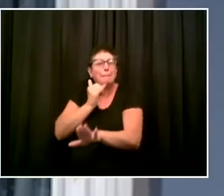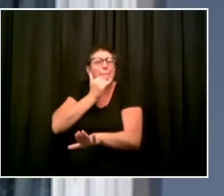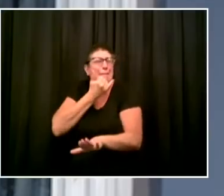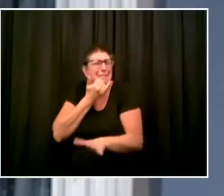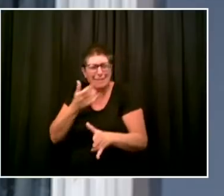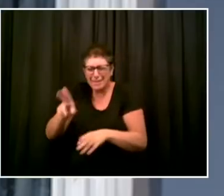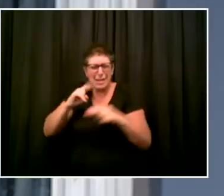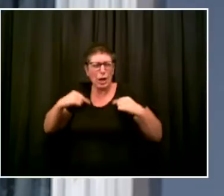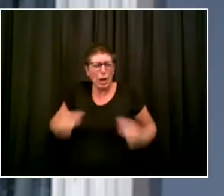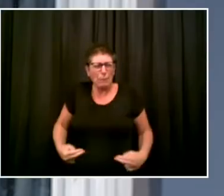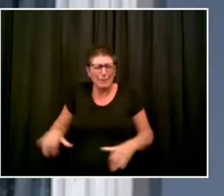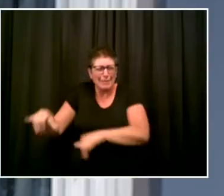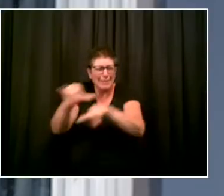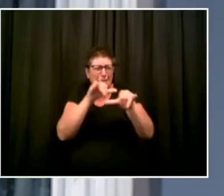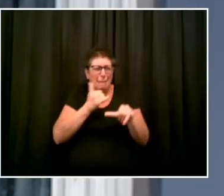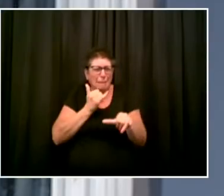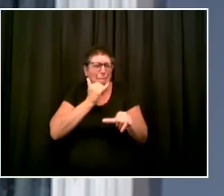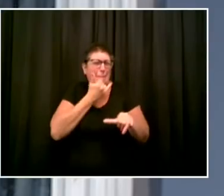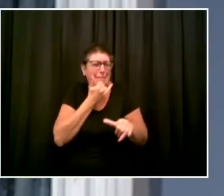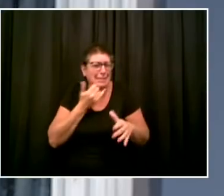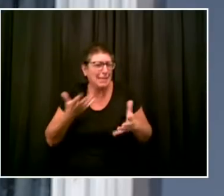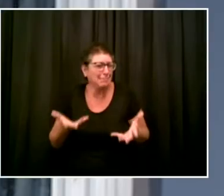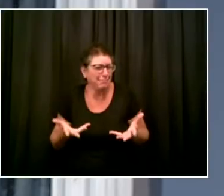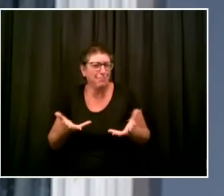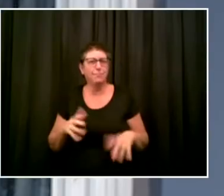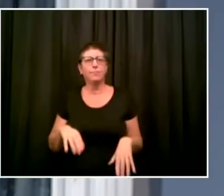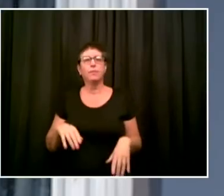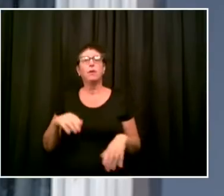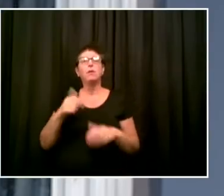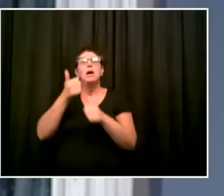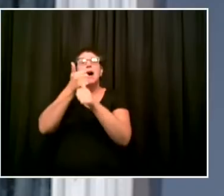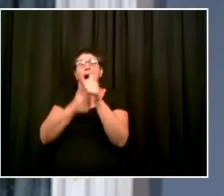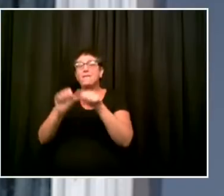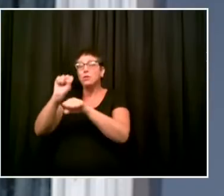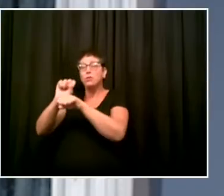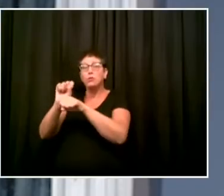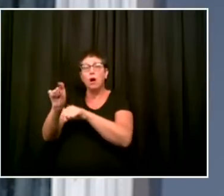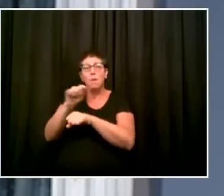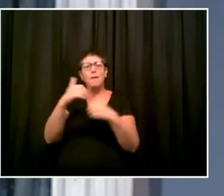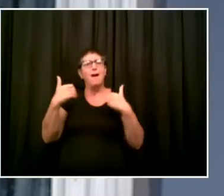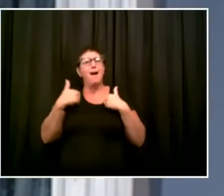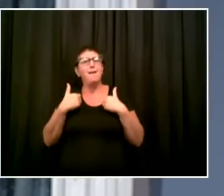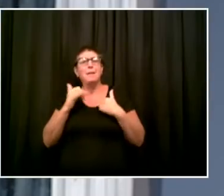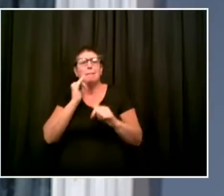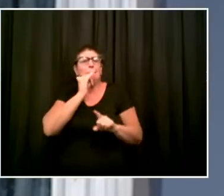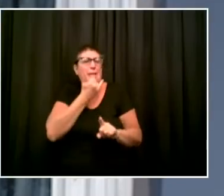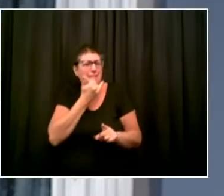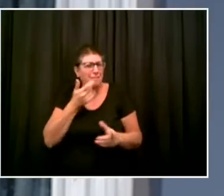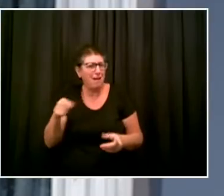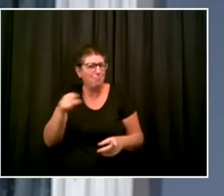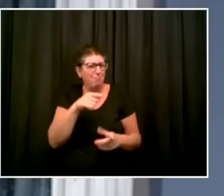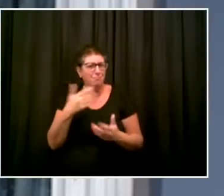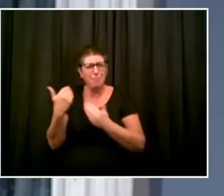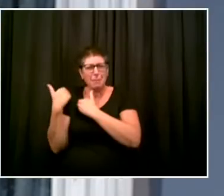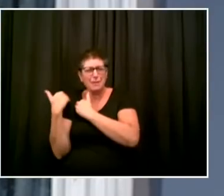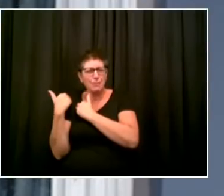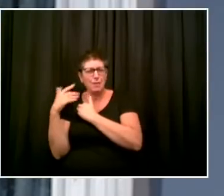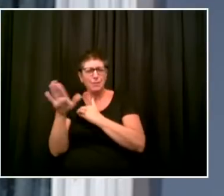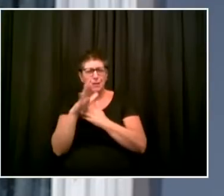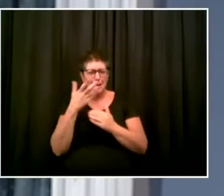WE RECRUIT FROM THE HUMAN RACE. SHOW ME A